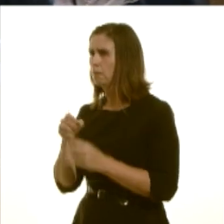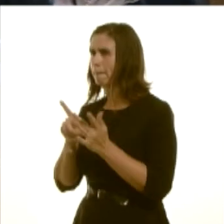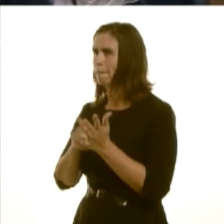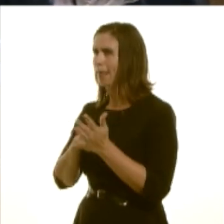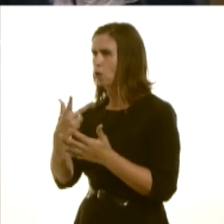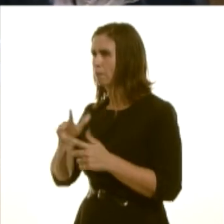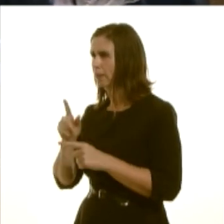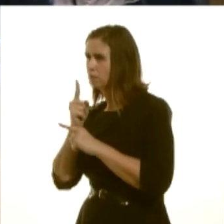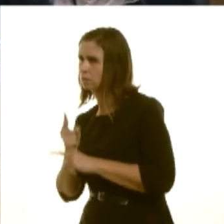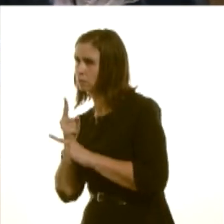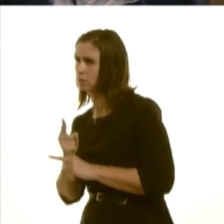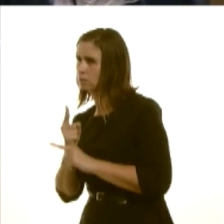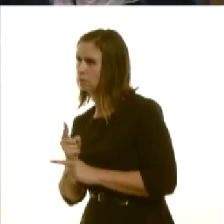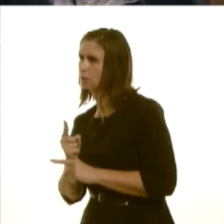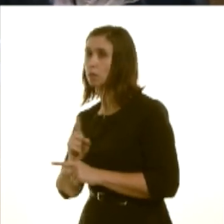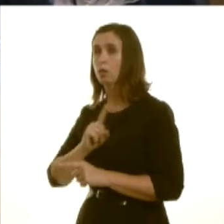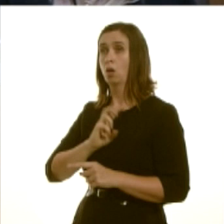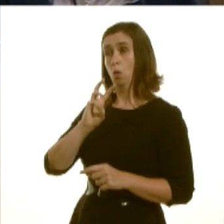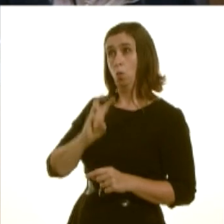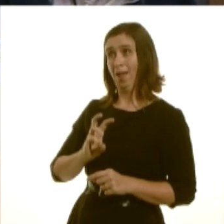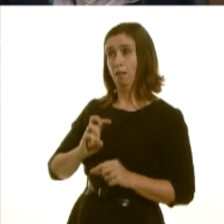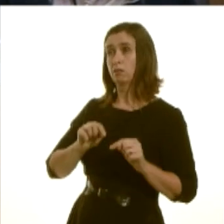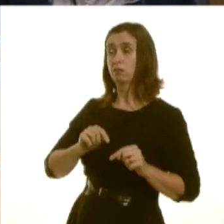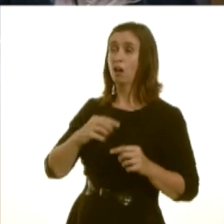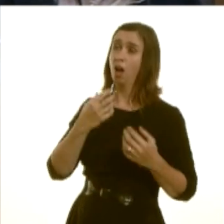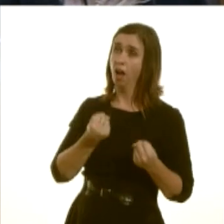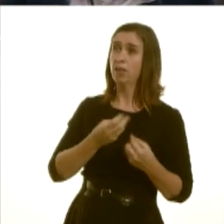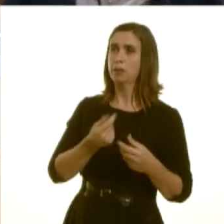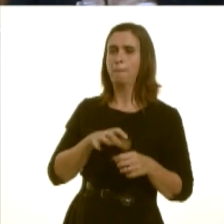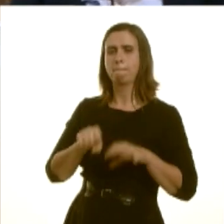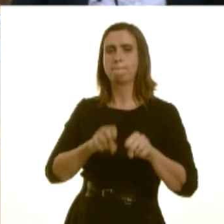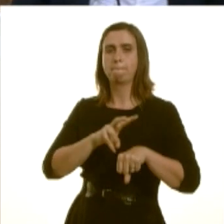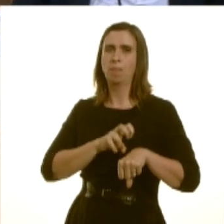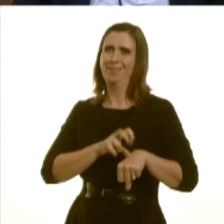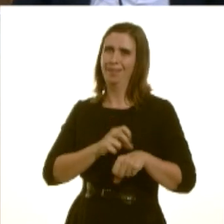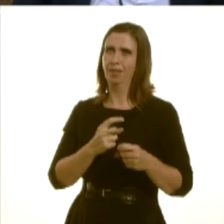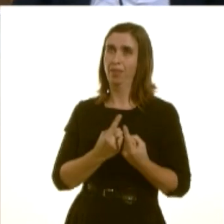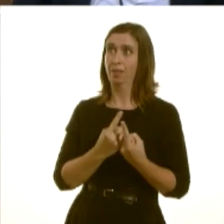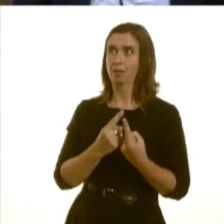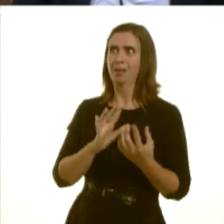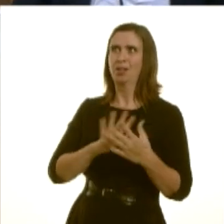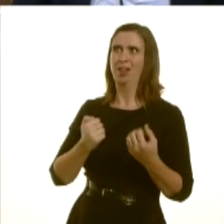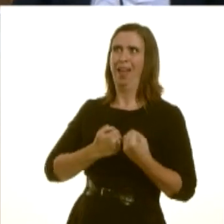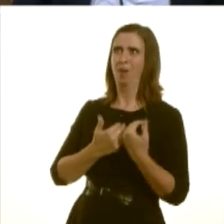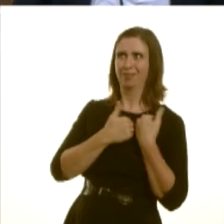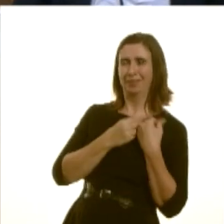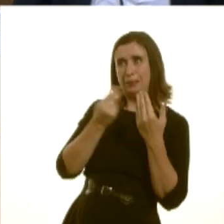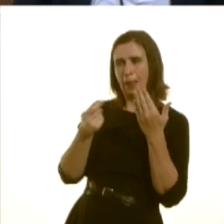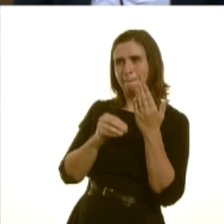it is about England and Wales because there are justice and policing elements that are not, at the moment, devolved, and that is why it is being taken forward on an England